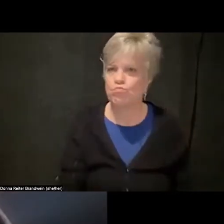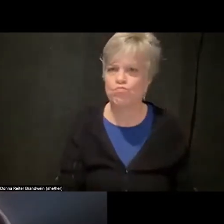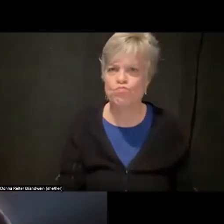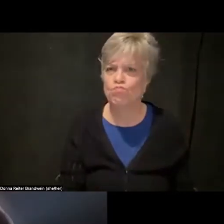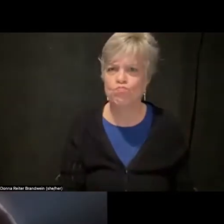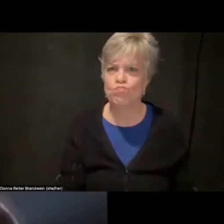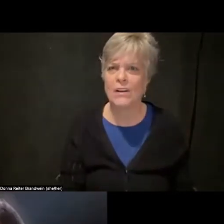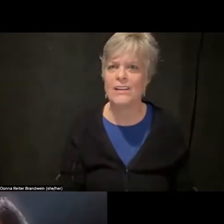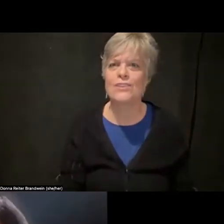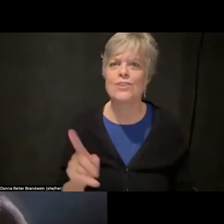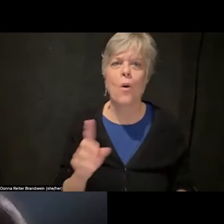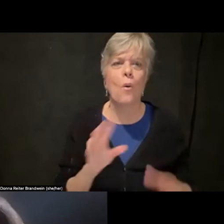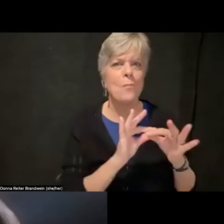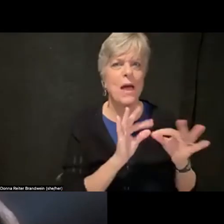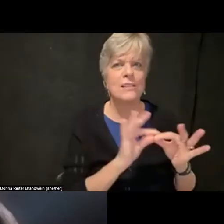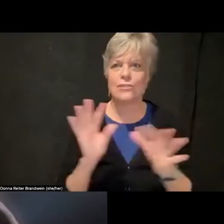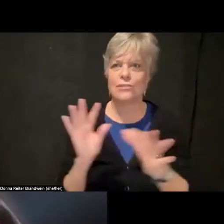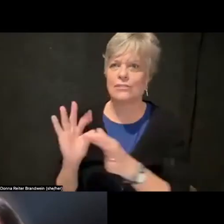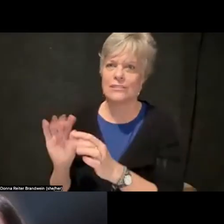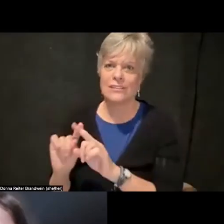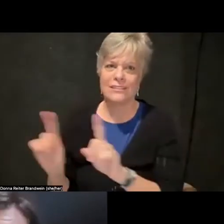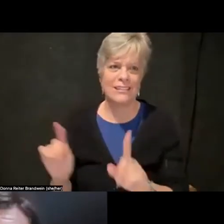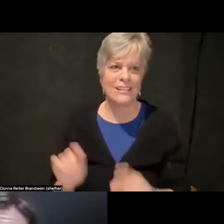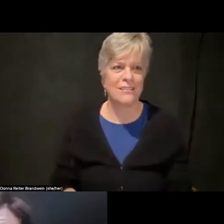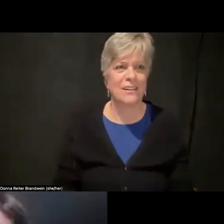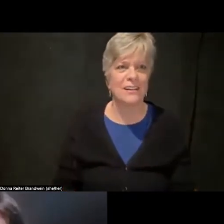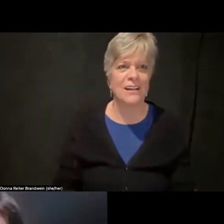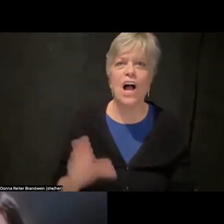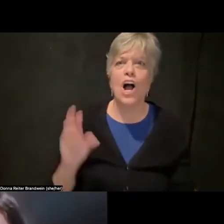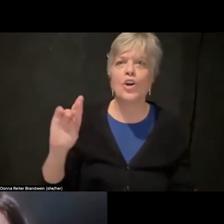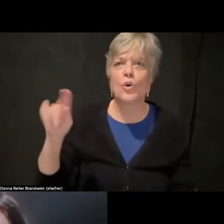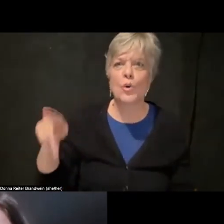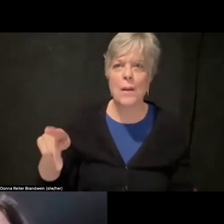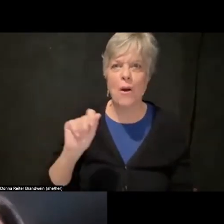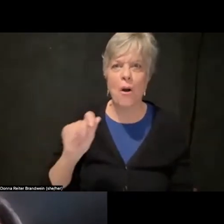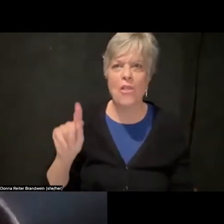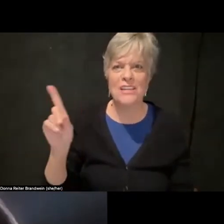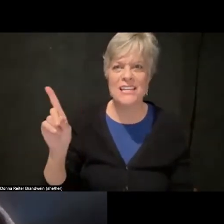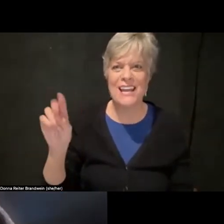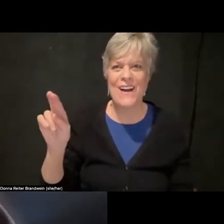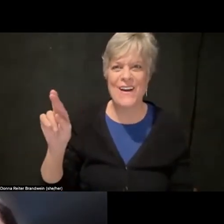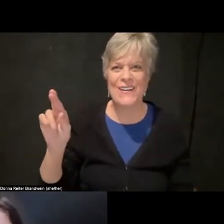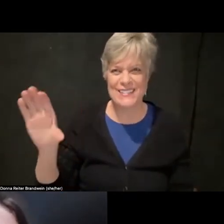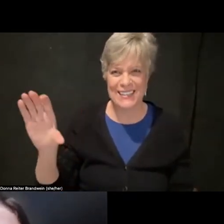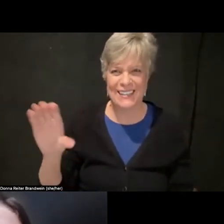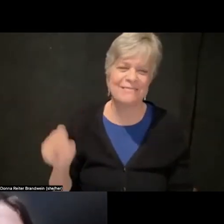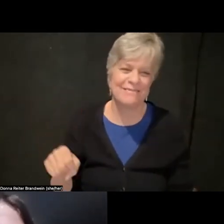And somebody says in the chat, cripple all the DRCs. Yeah, I'd like to see more disability leadership in DRCs.